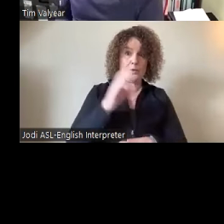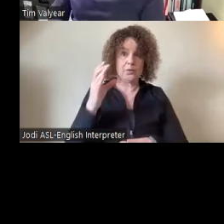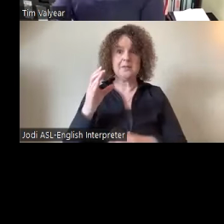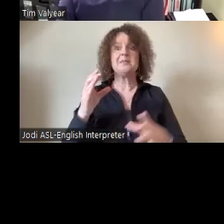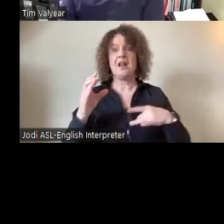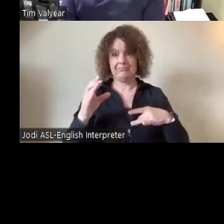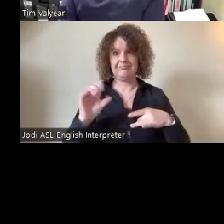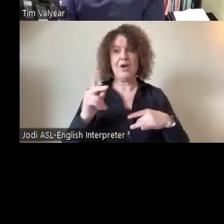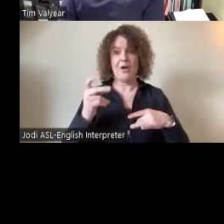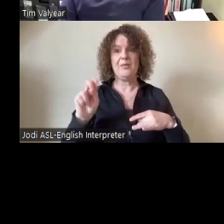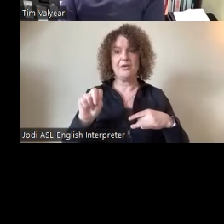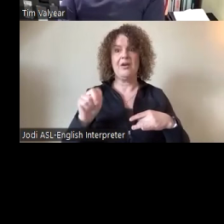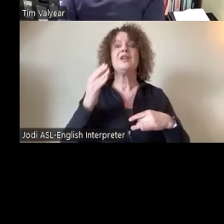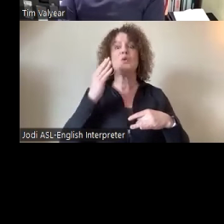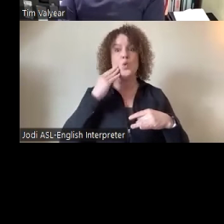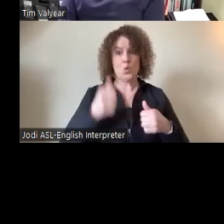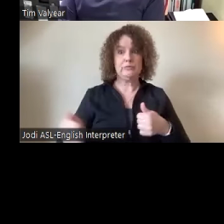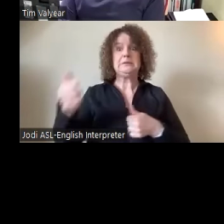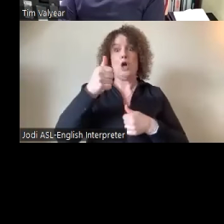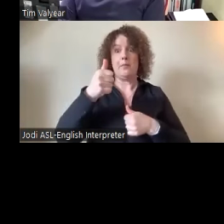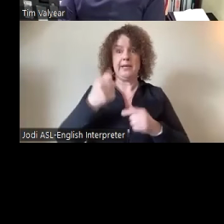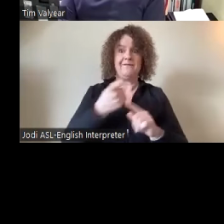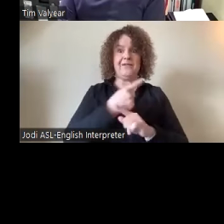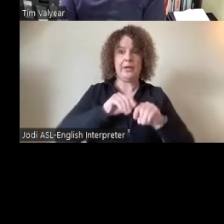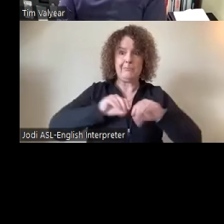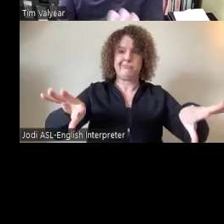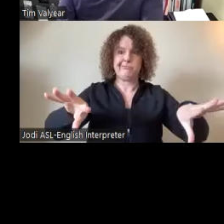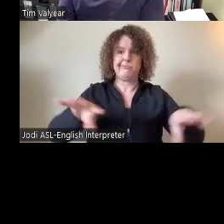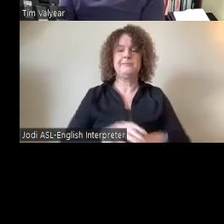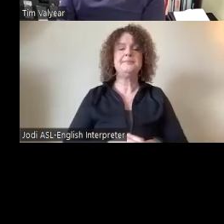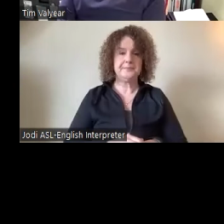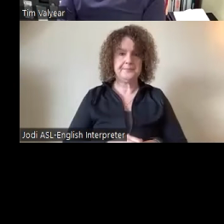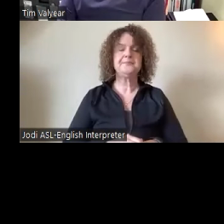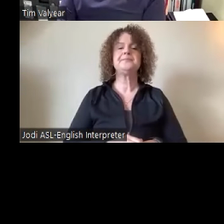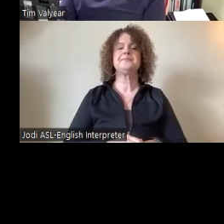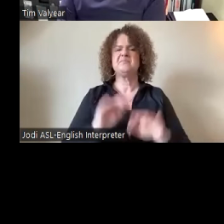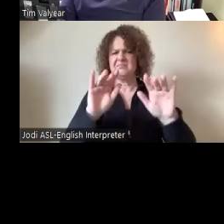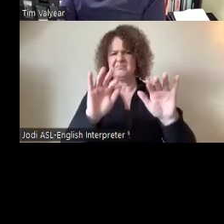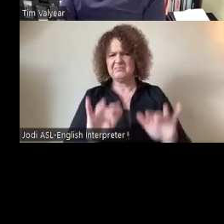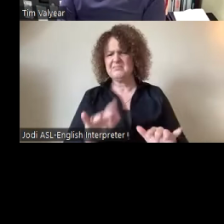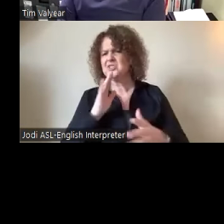Next slide. 89.8% of people who were tested between the week before Christmas had the Omicron variant. That'